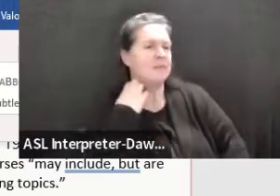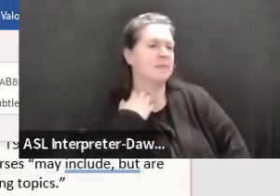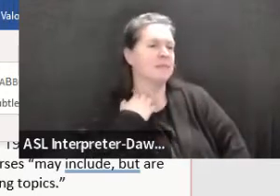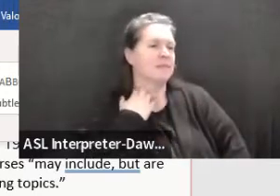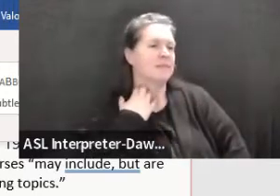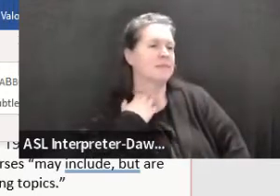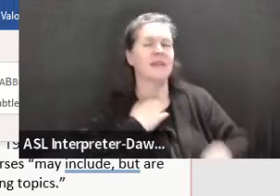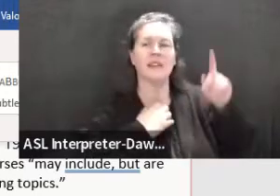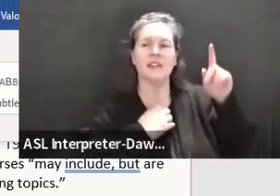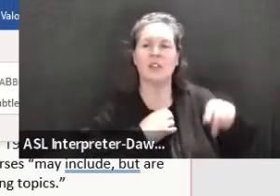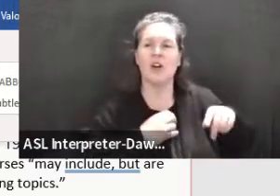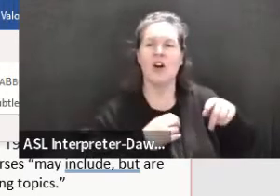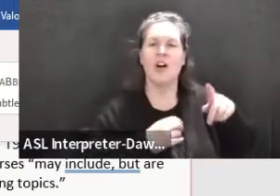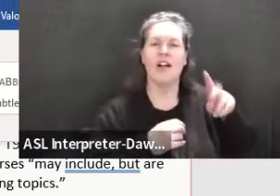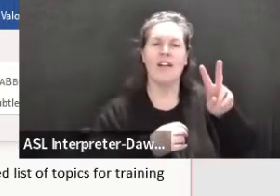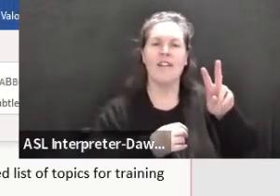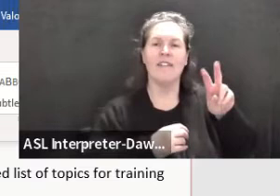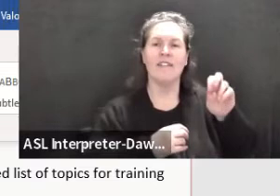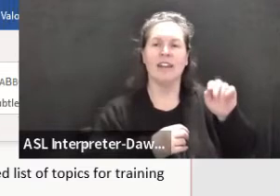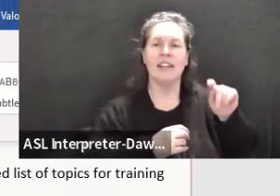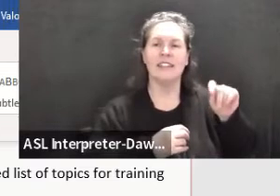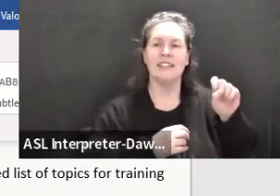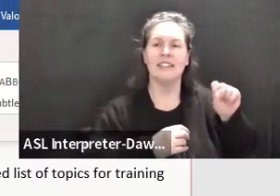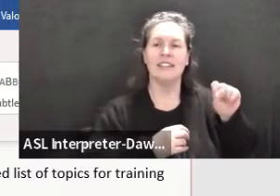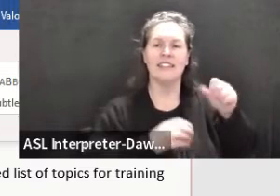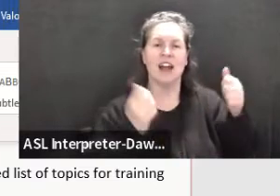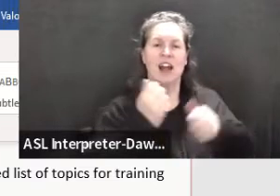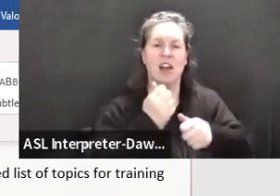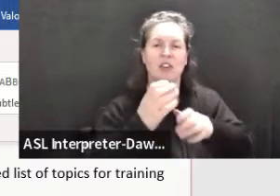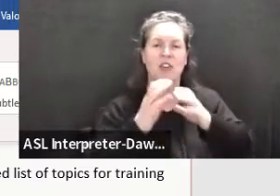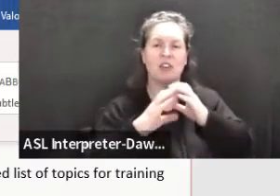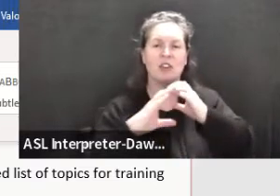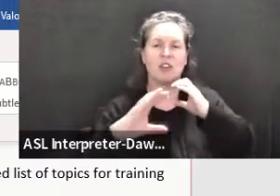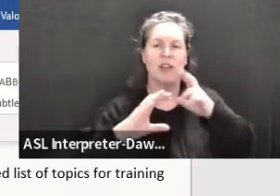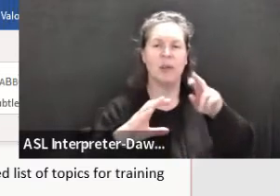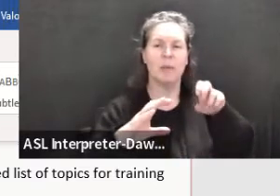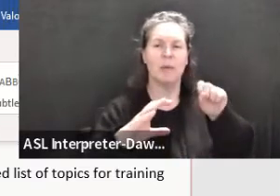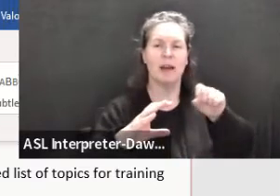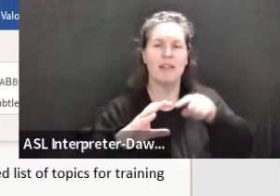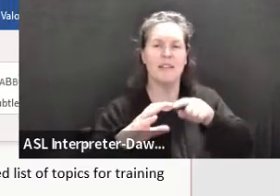under the bus here, most of their time is spent with a patient